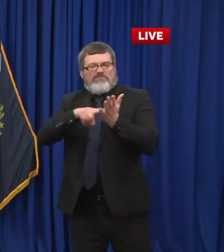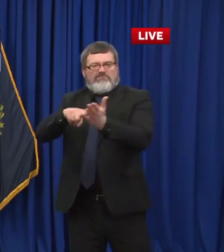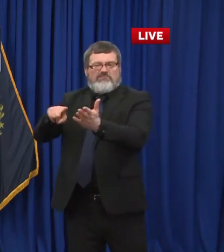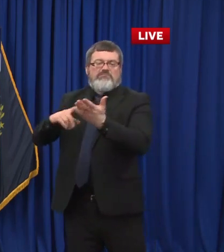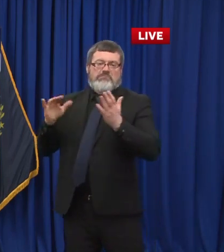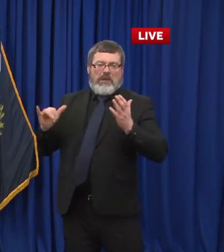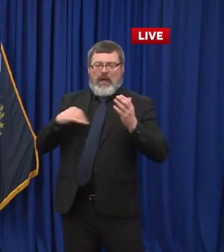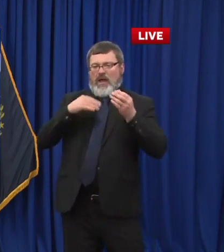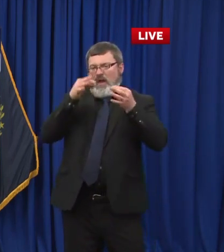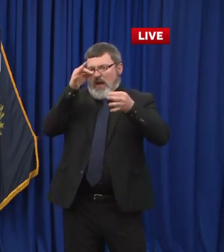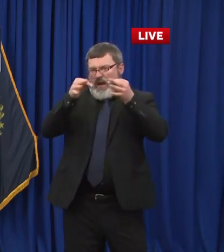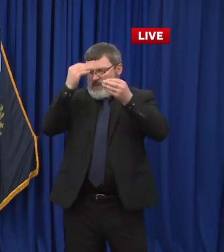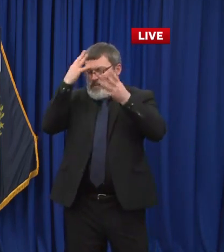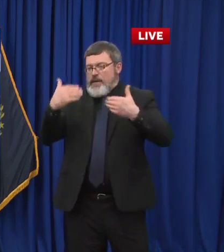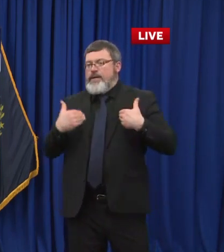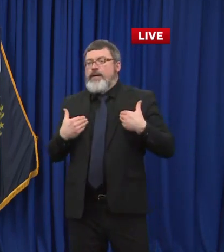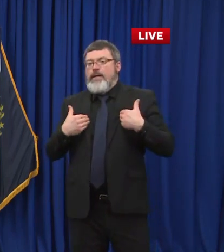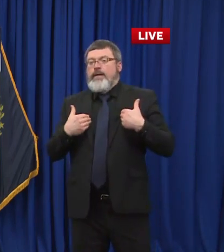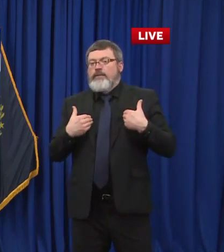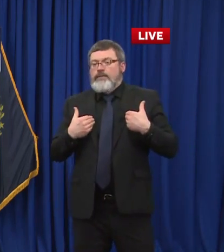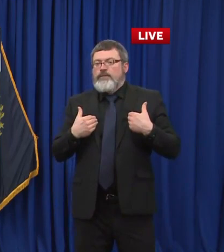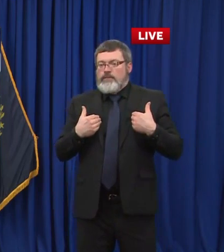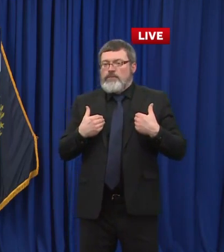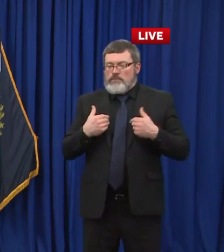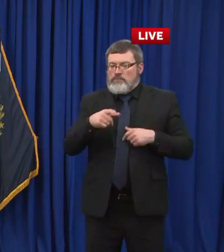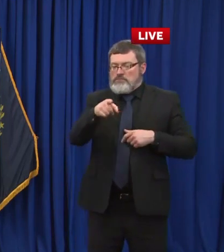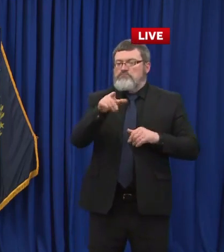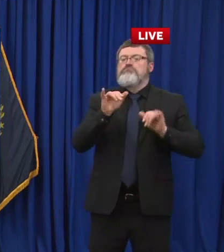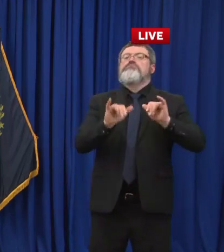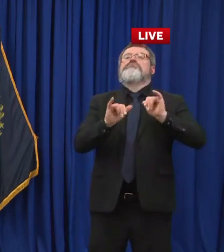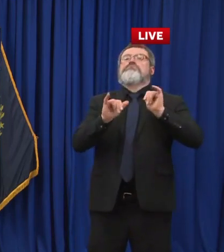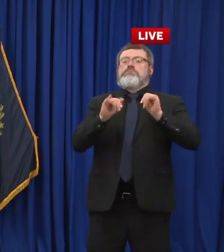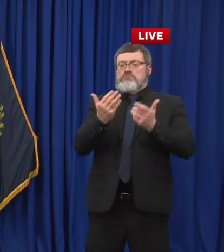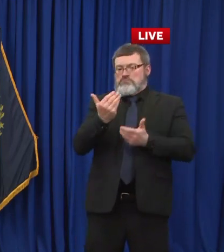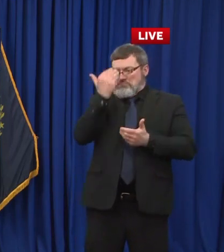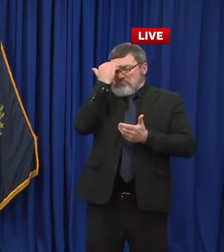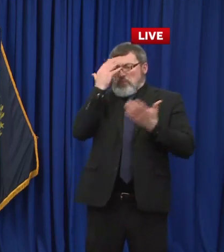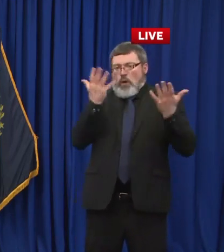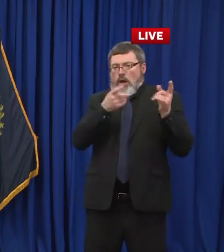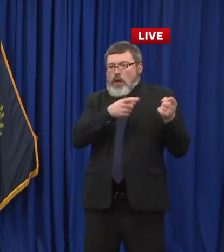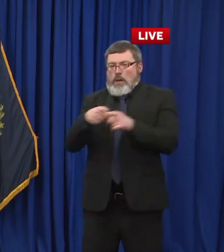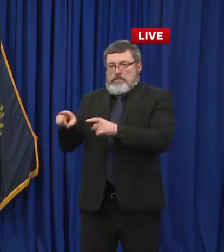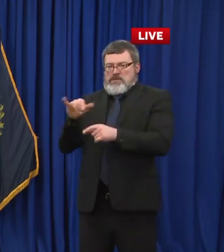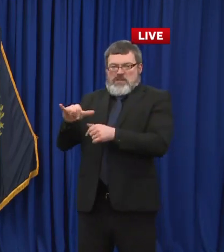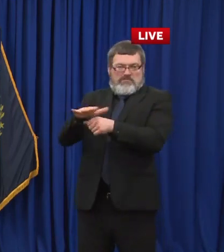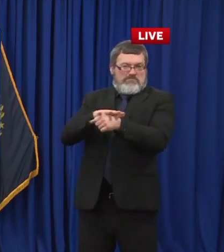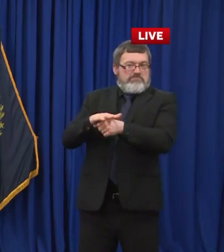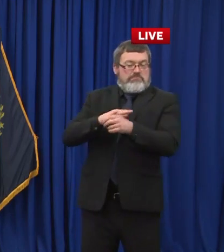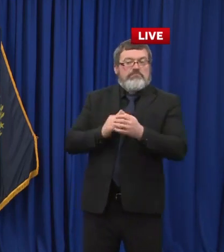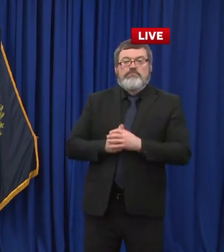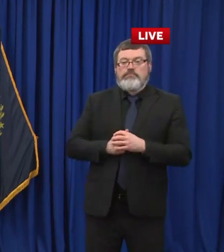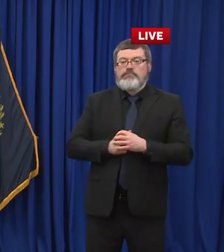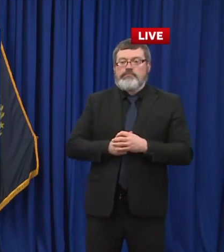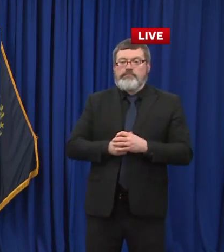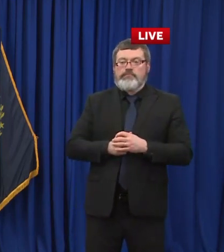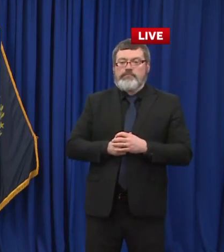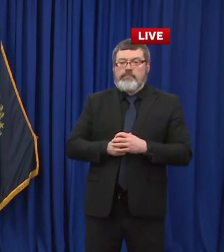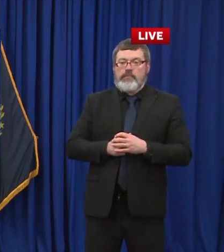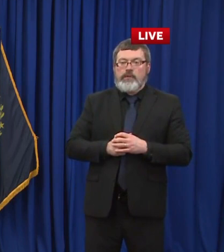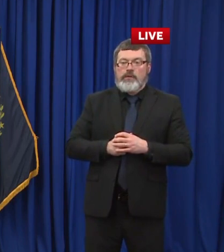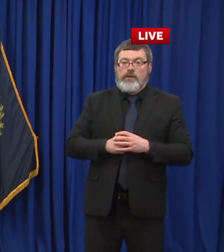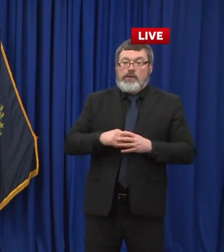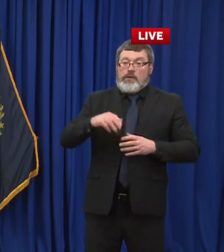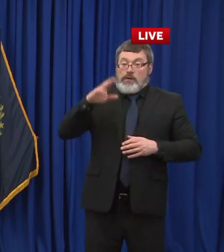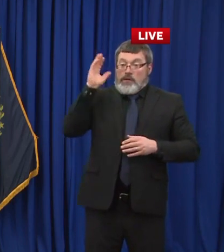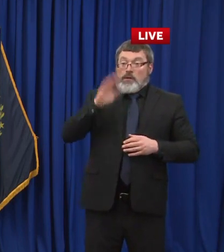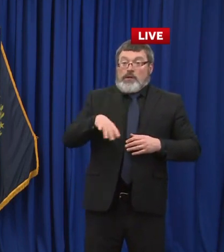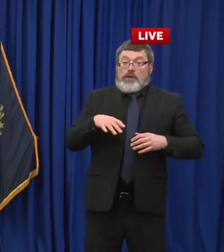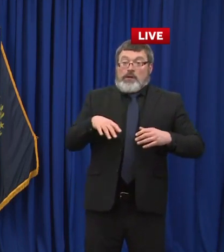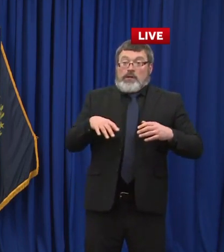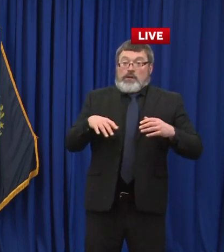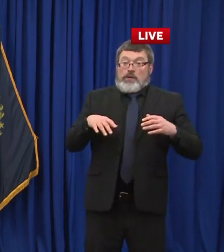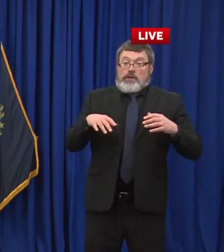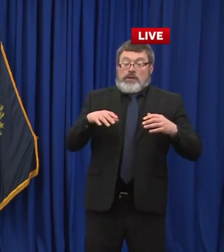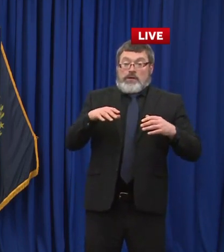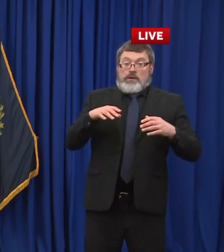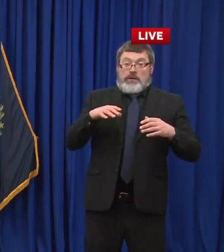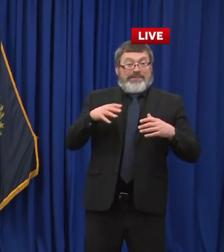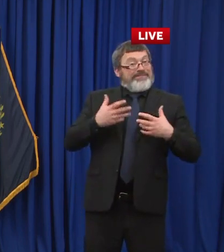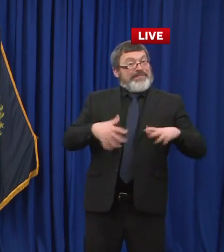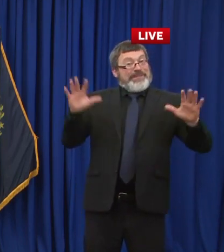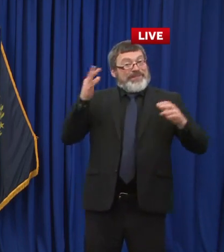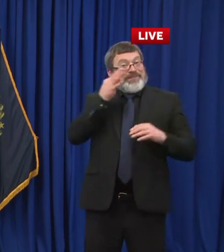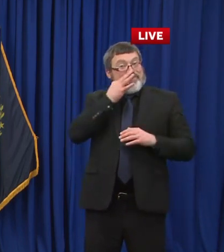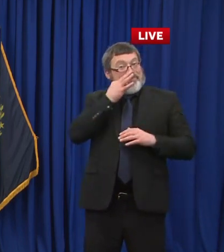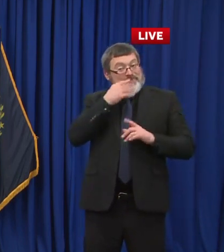IT IS AMAZING THE AMOUNT OF CONTACT TRACING THAT PROVIDES THIS DATA IN A REAL-TIME WAY SO WE CAN BE ACCURATE AND SPOT ON FOR ALL OF YOU, AND ALL OF US WATCHING THIS.